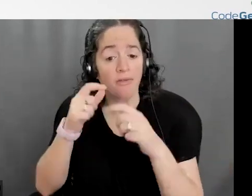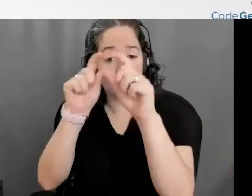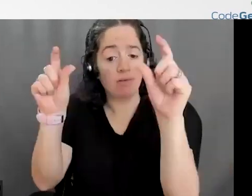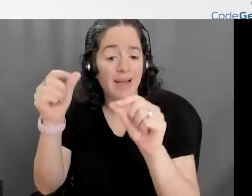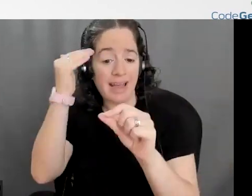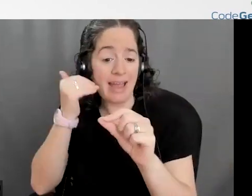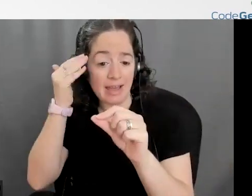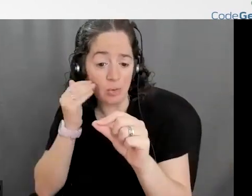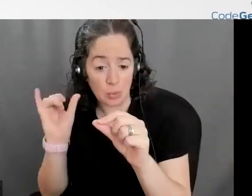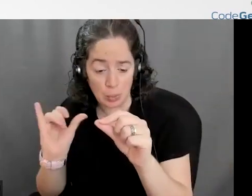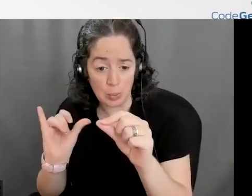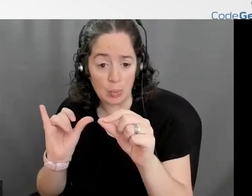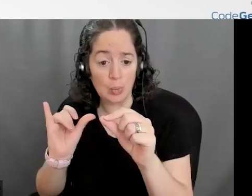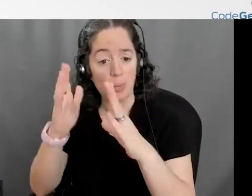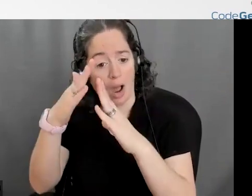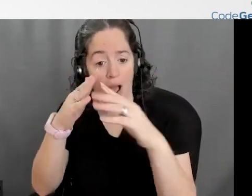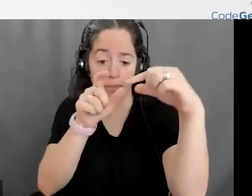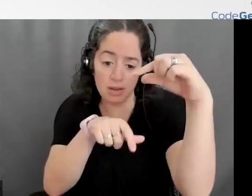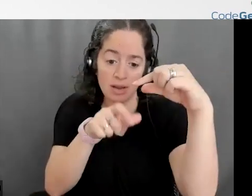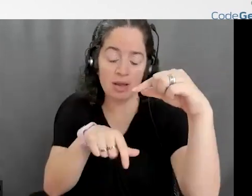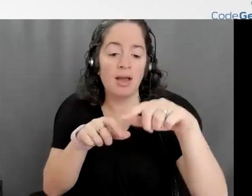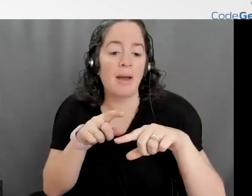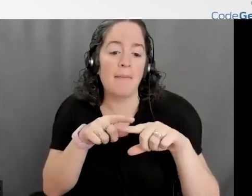but because we don't want duplicated information,